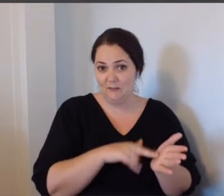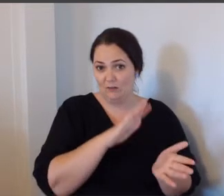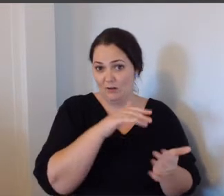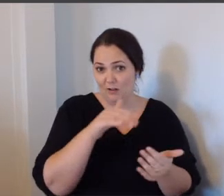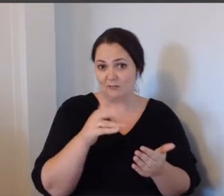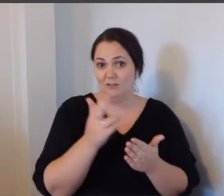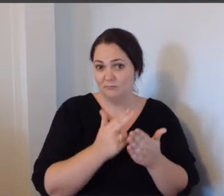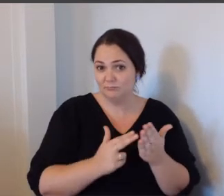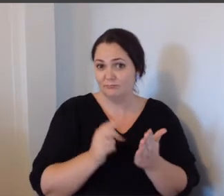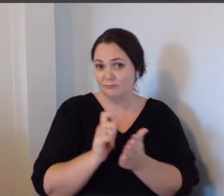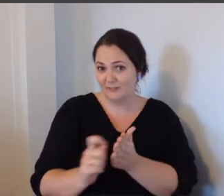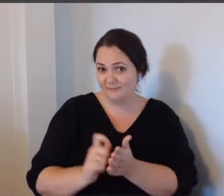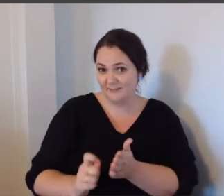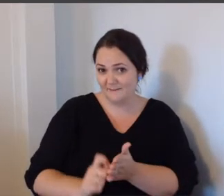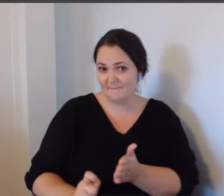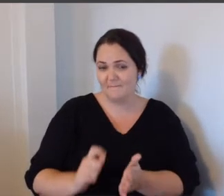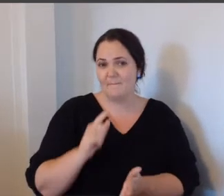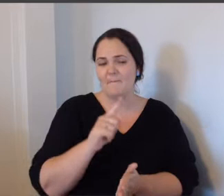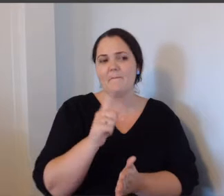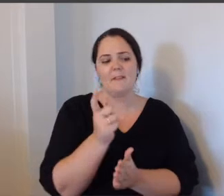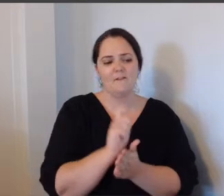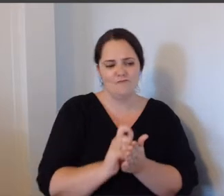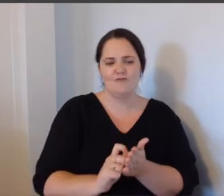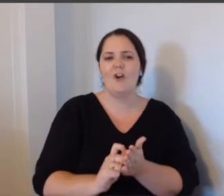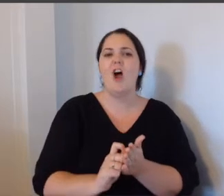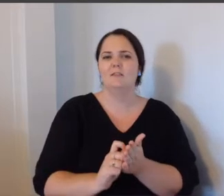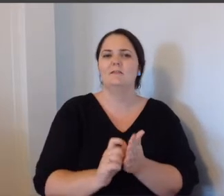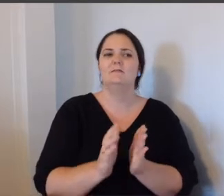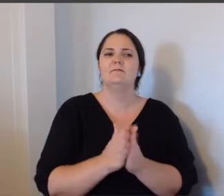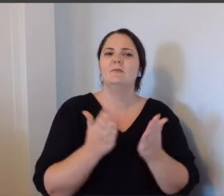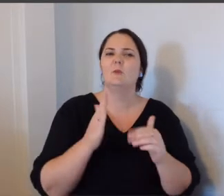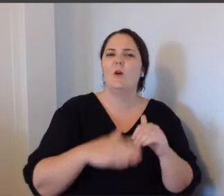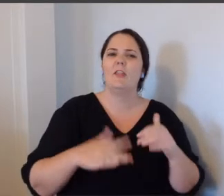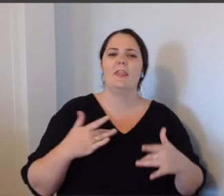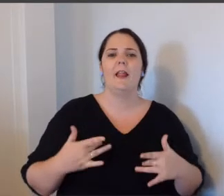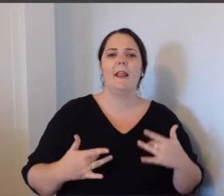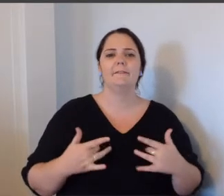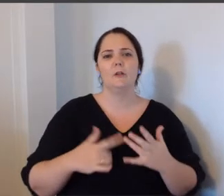collector and writer and he is best known as the author of Le Vitae or The Lives of the Artists.